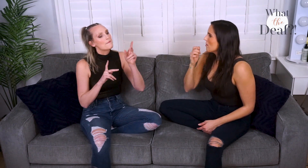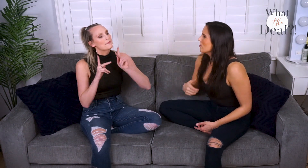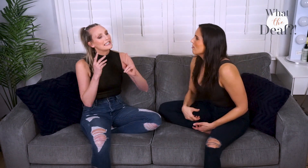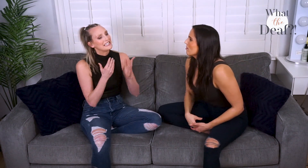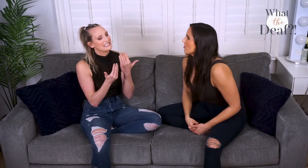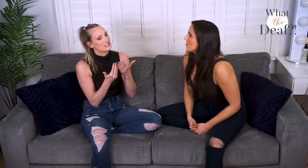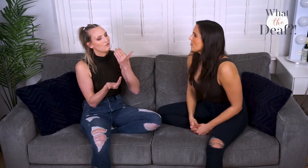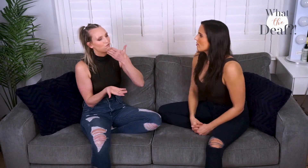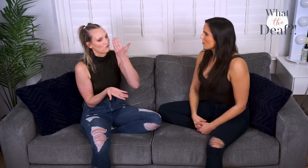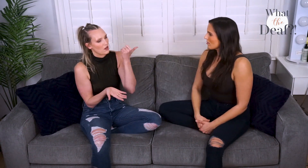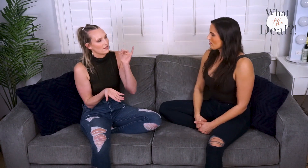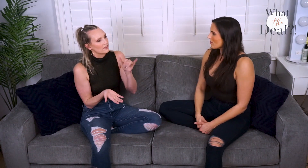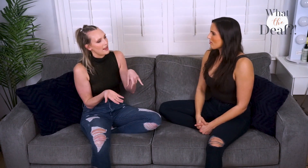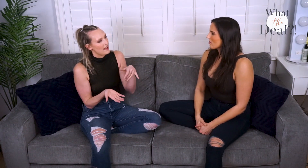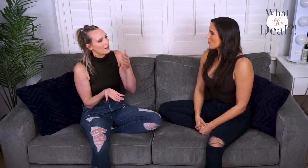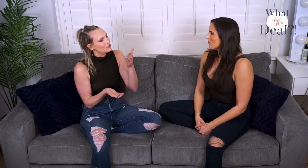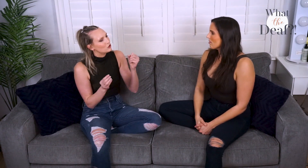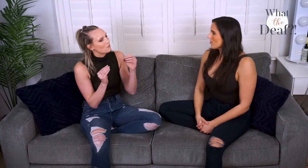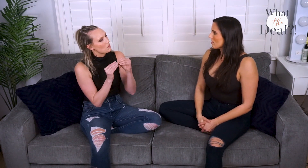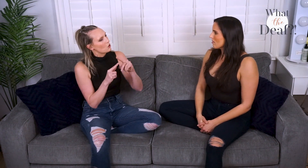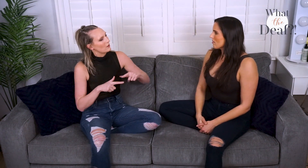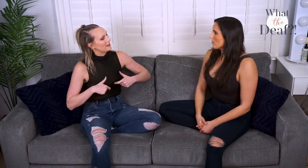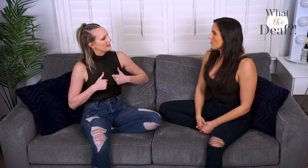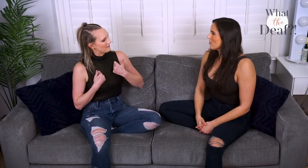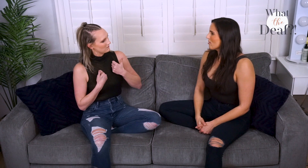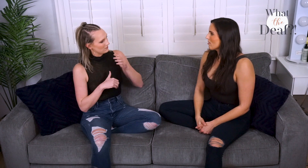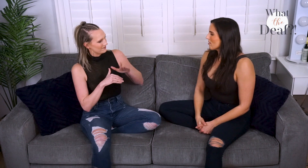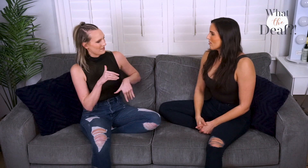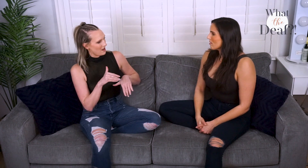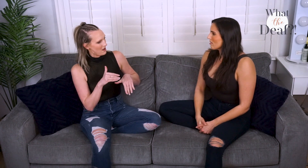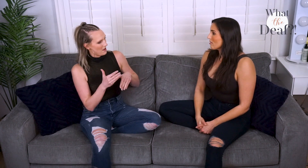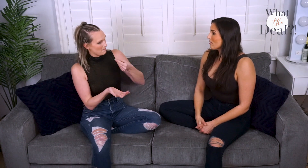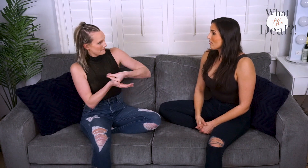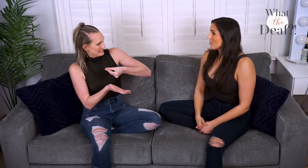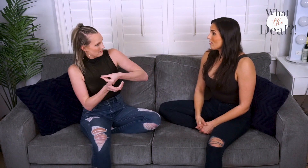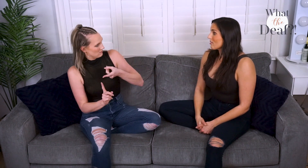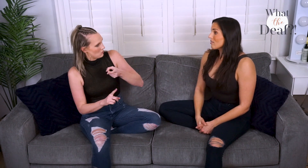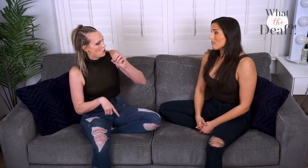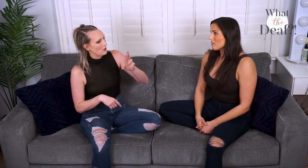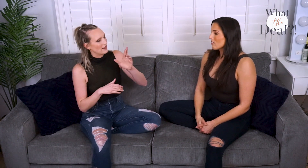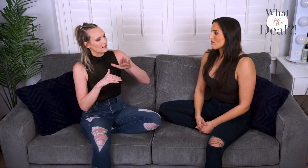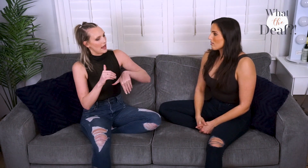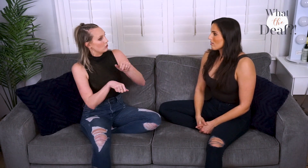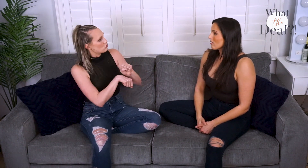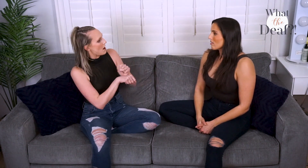I think a lot of people forget that there's so much more to life than just money,